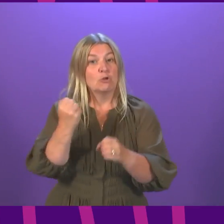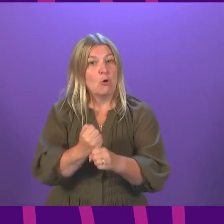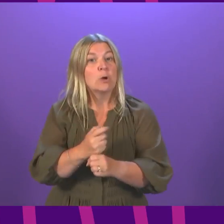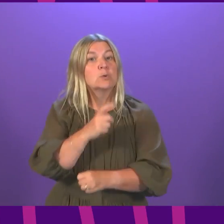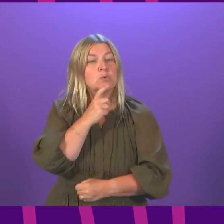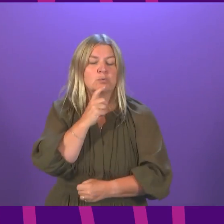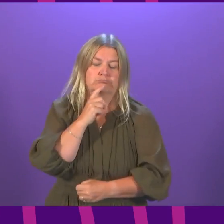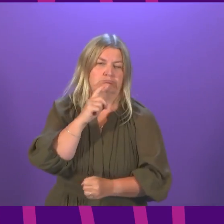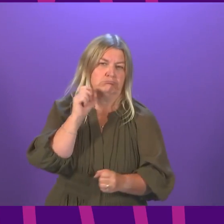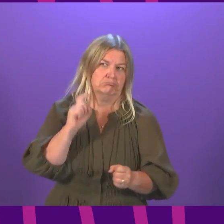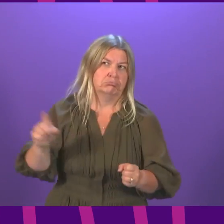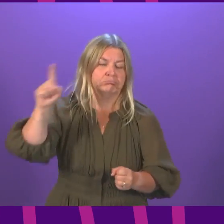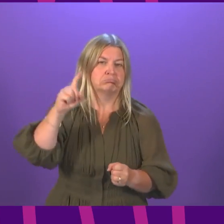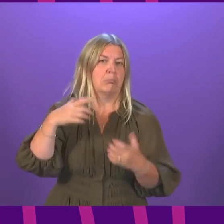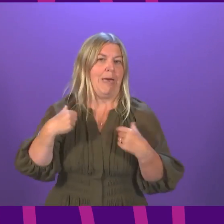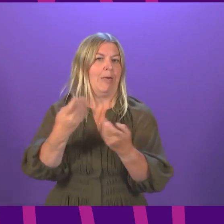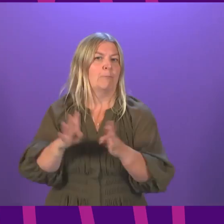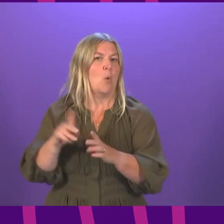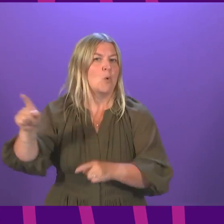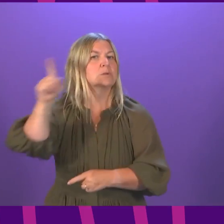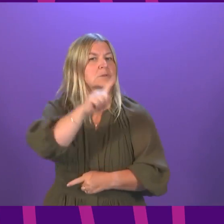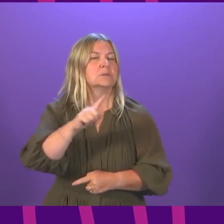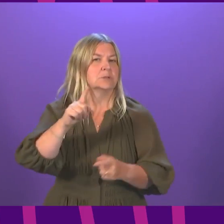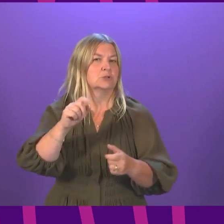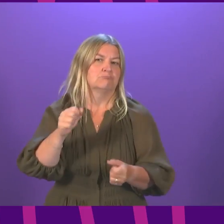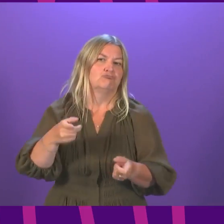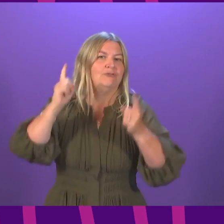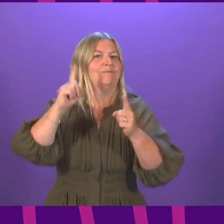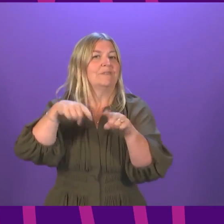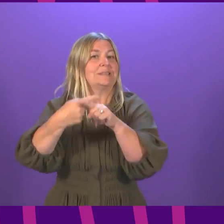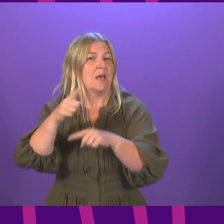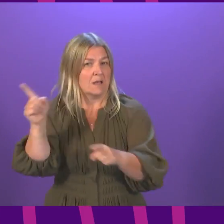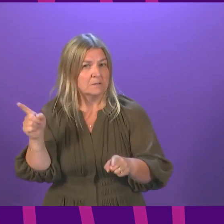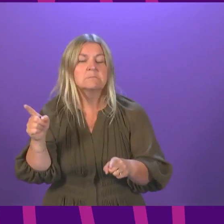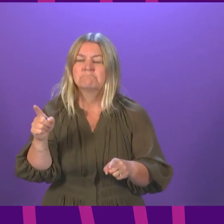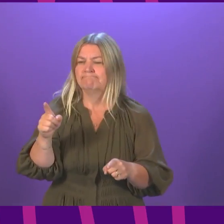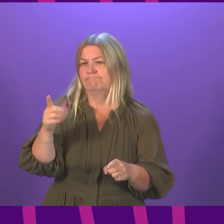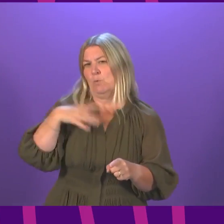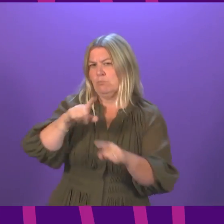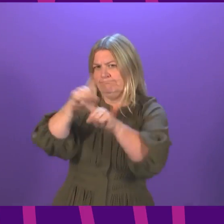home the importance of the standards as a national priority in response to Scotland’s